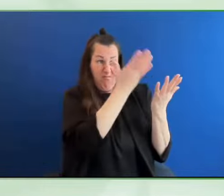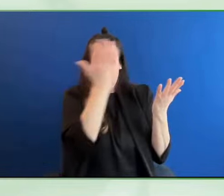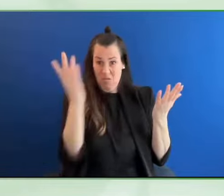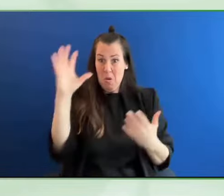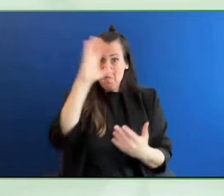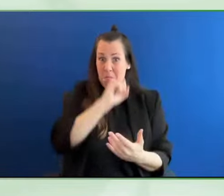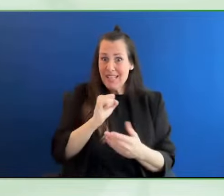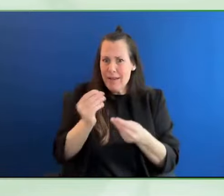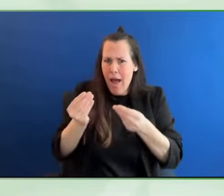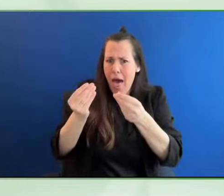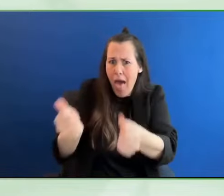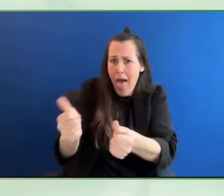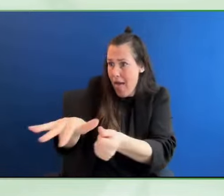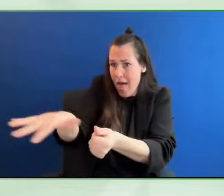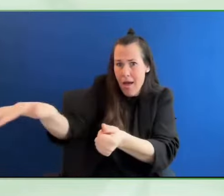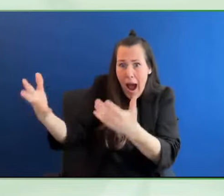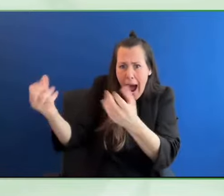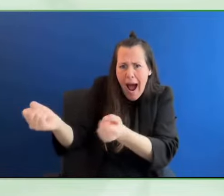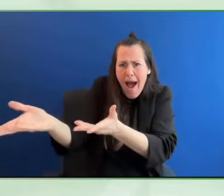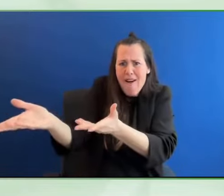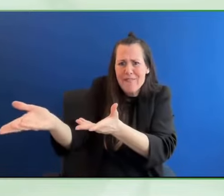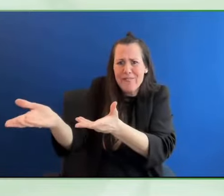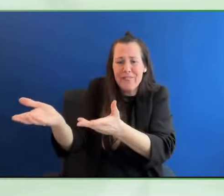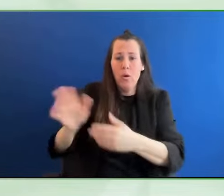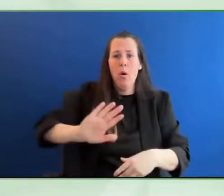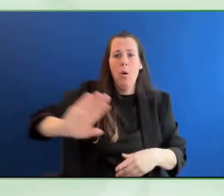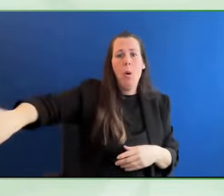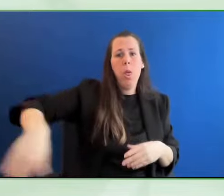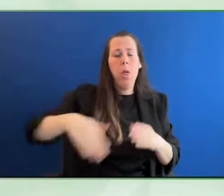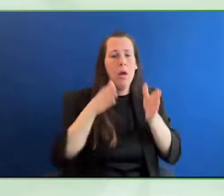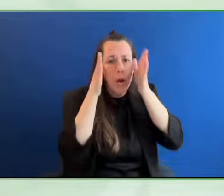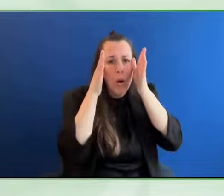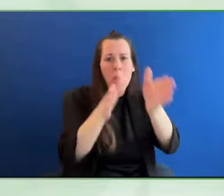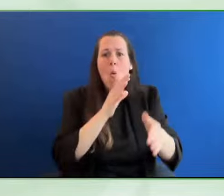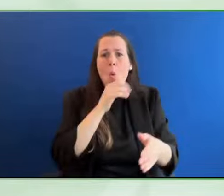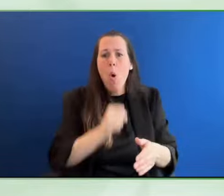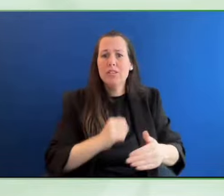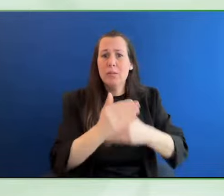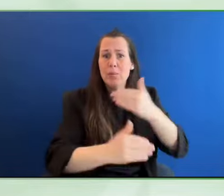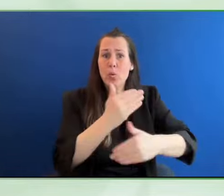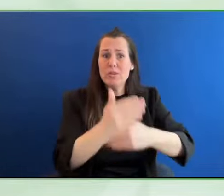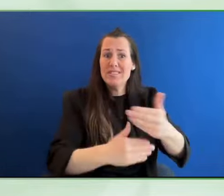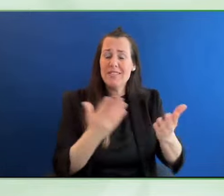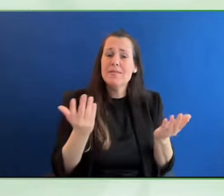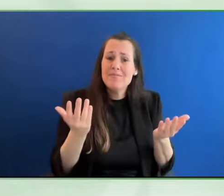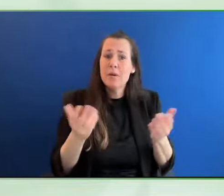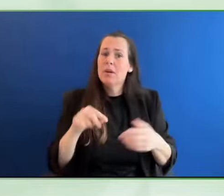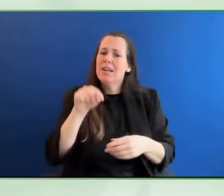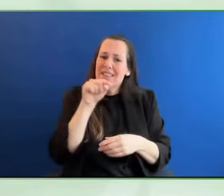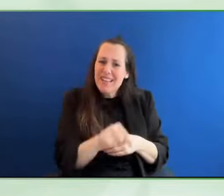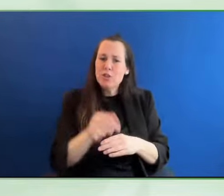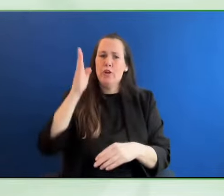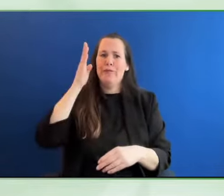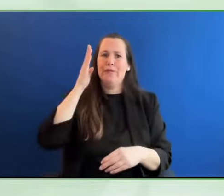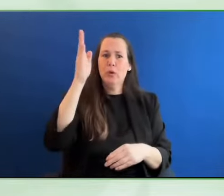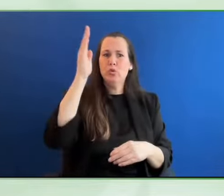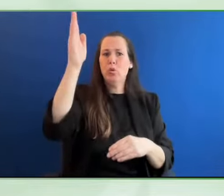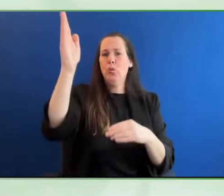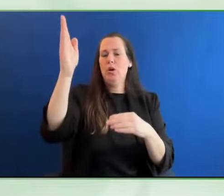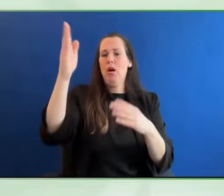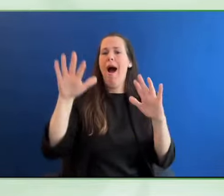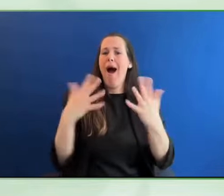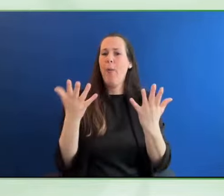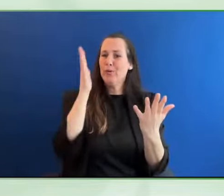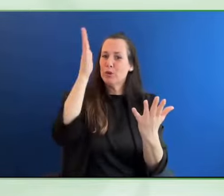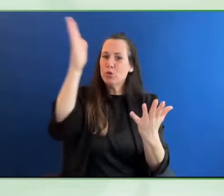At the valuable 500 we often talk about which companies walk the talk, not to use enablist